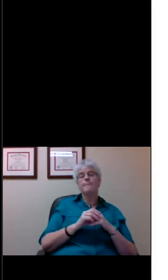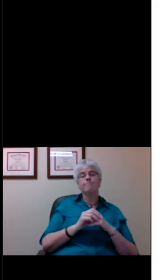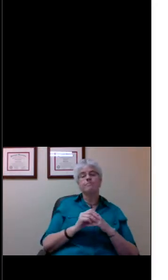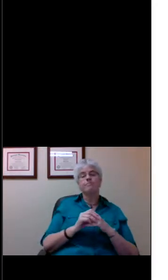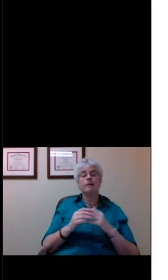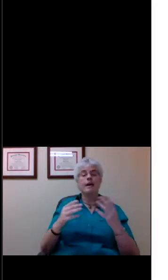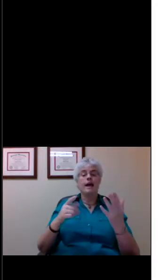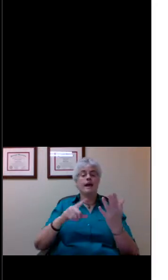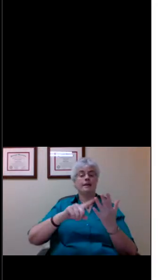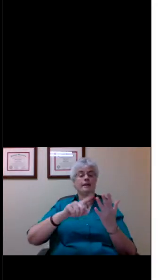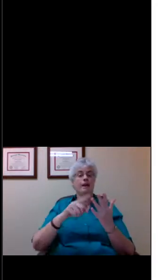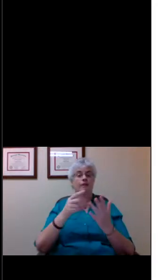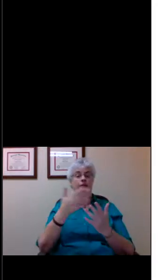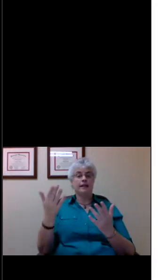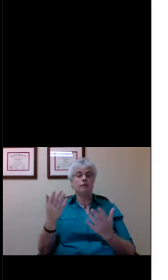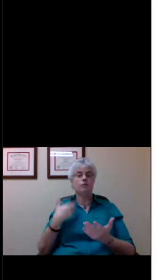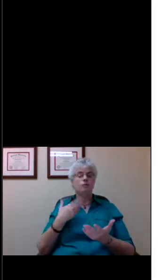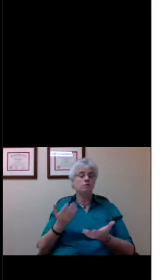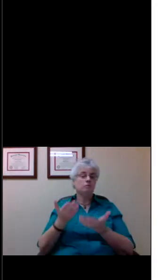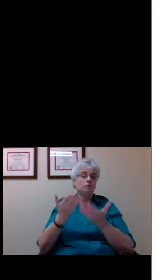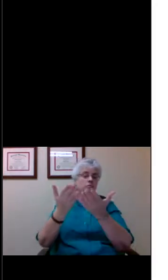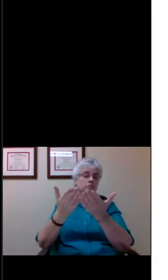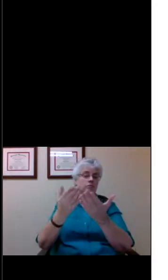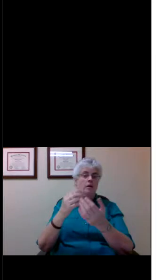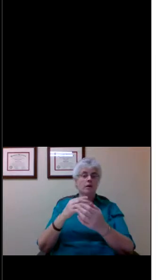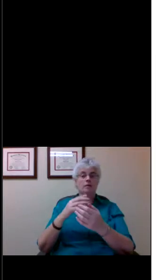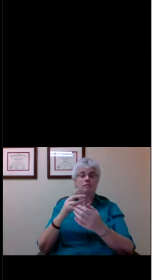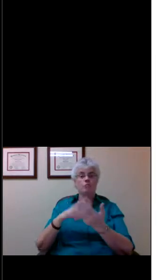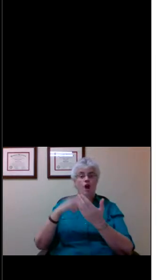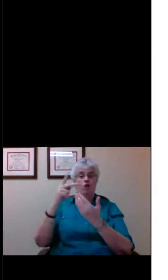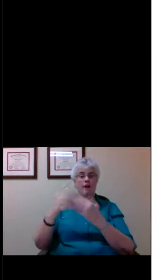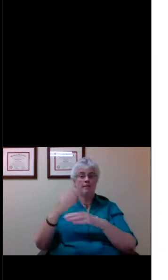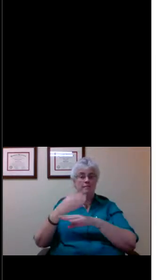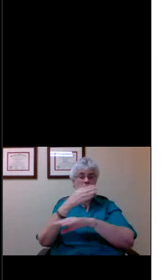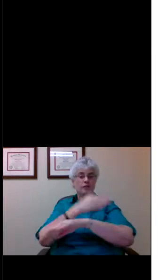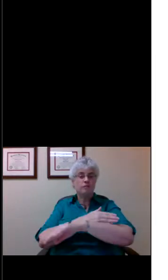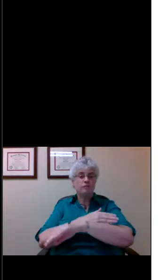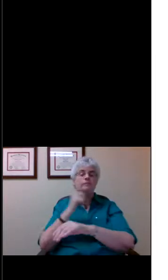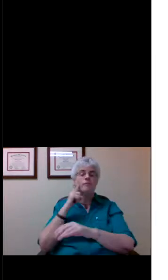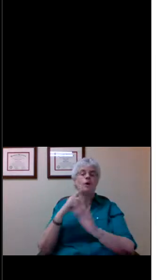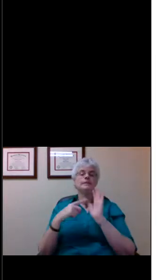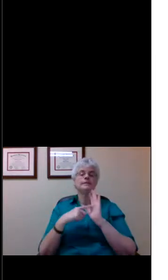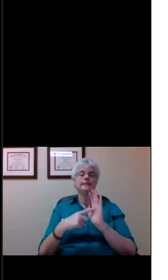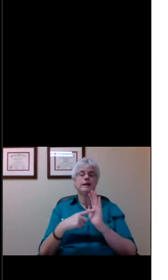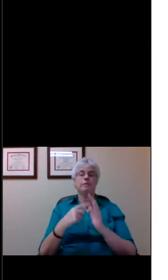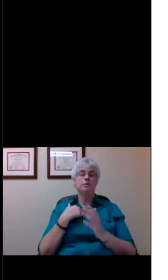consideration. Another thing that we were able to provide was for program